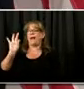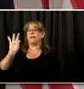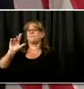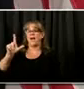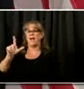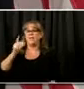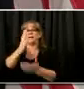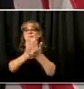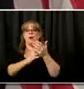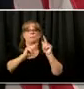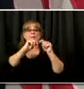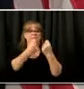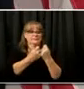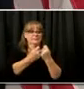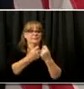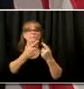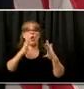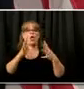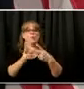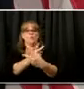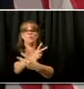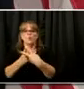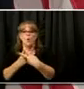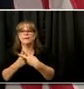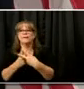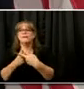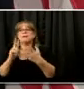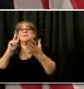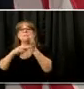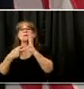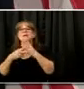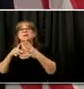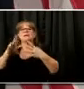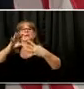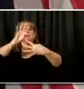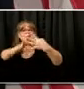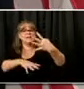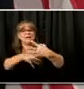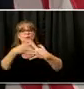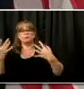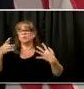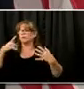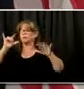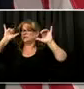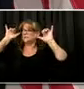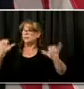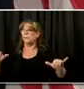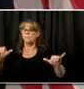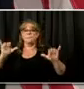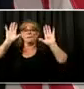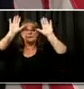the schedules. We were one of the few of the earliest that is allowing fans into games.